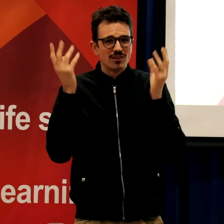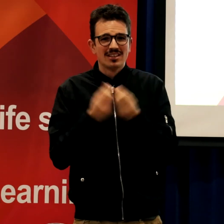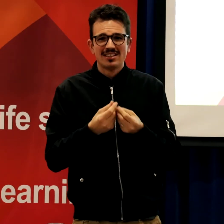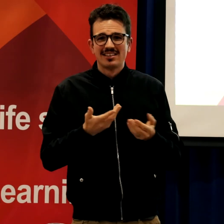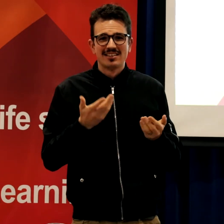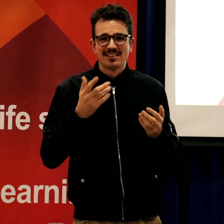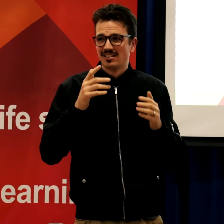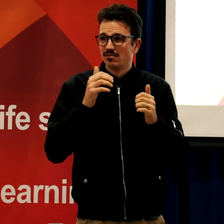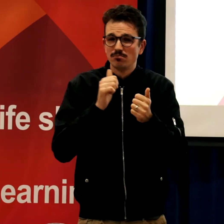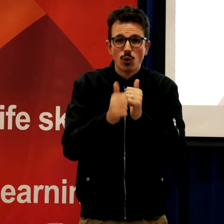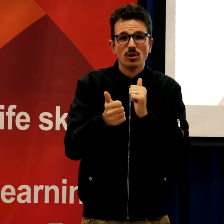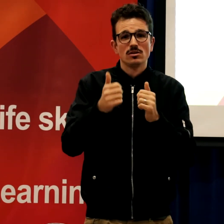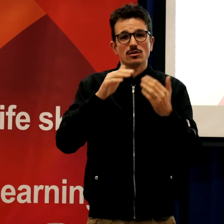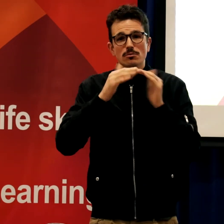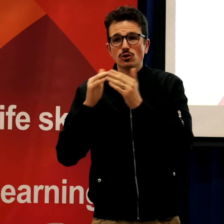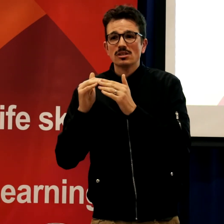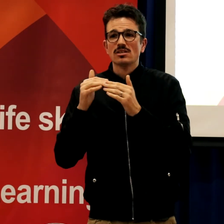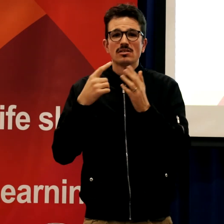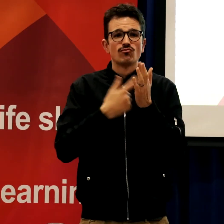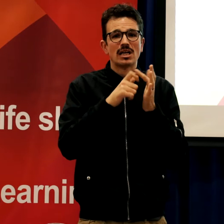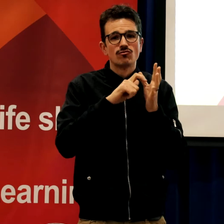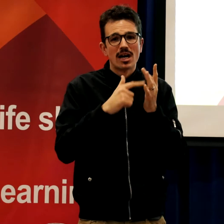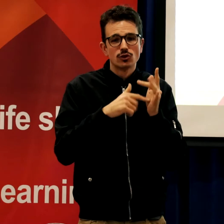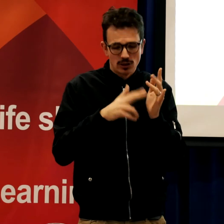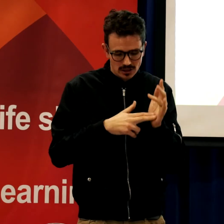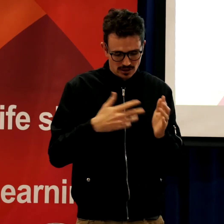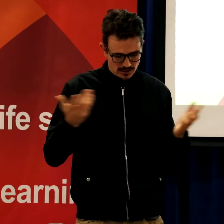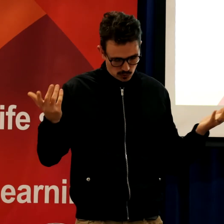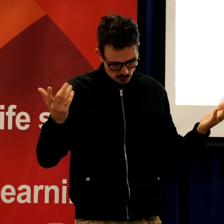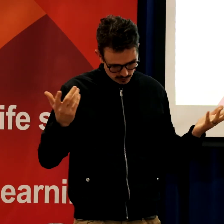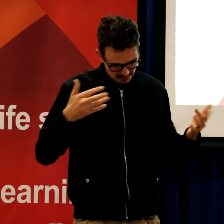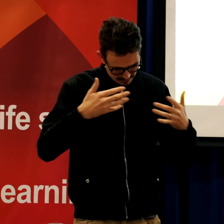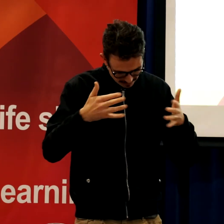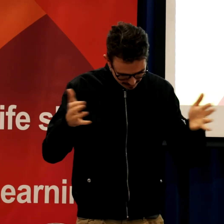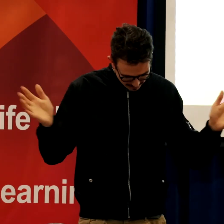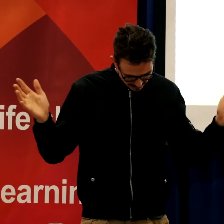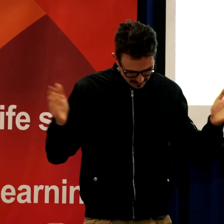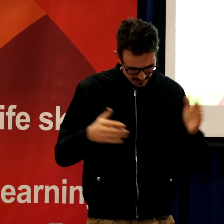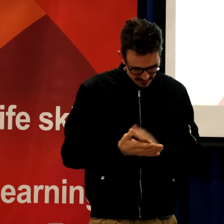It covers everything, sports, communities, recreation, education, anything.